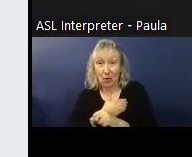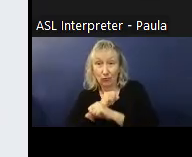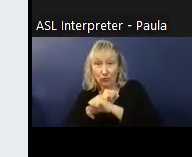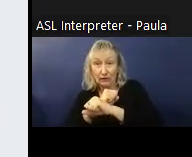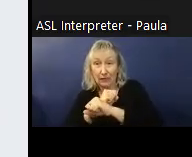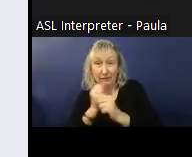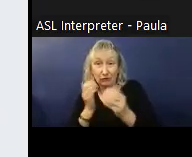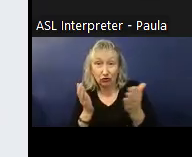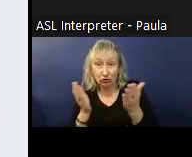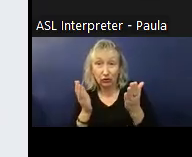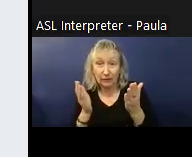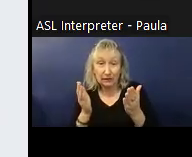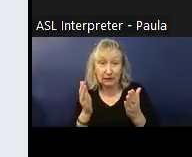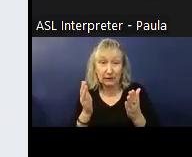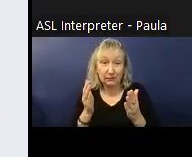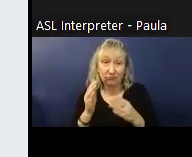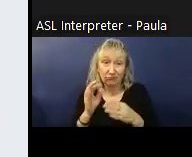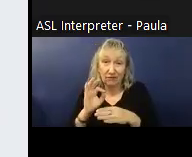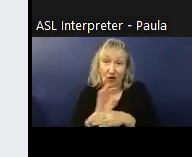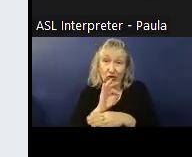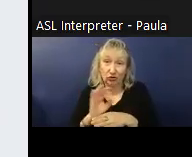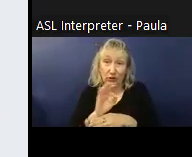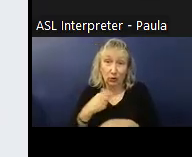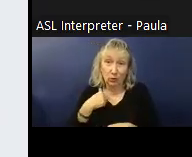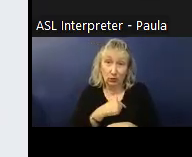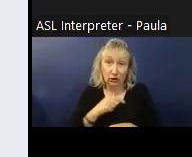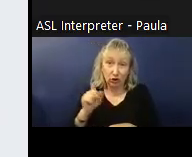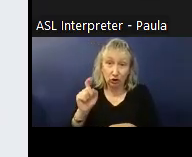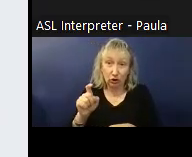providing in these settings. So, yeah, Fred, and, and we've talked about that it,